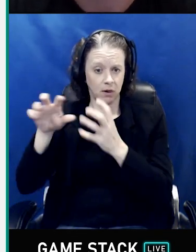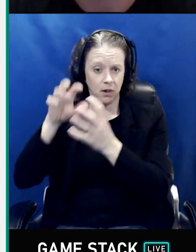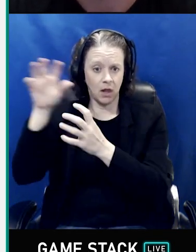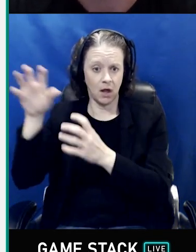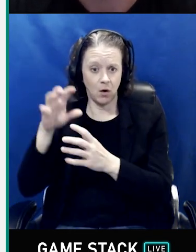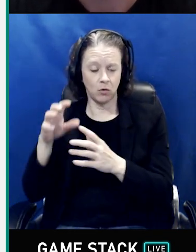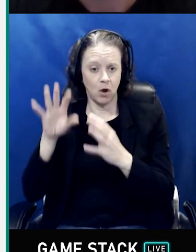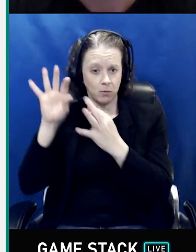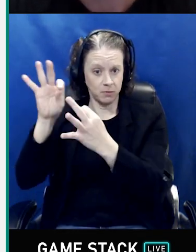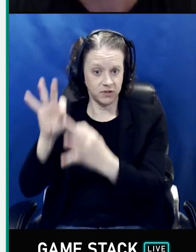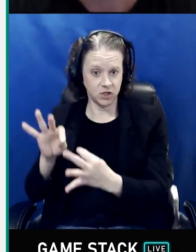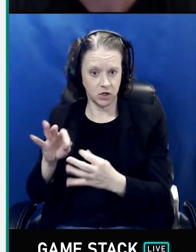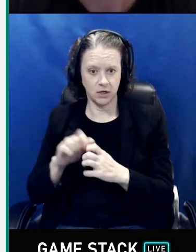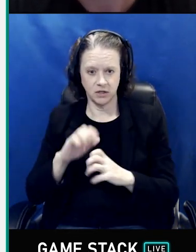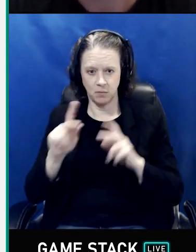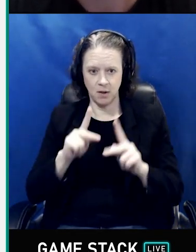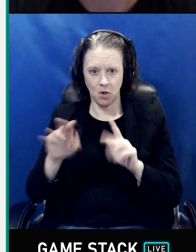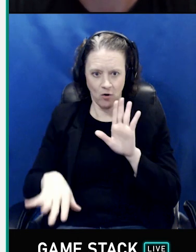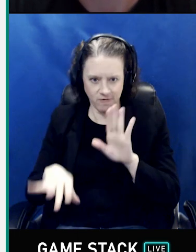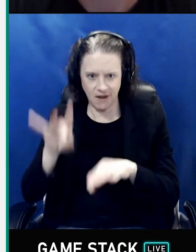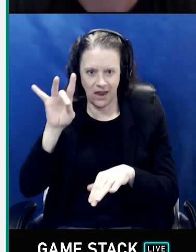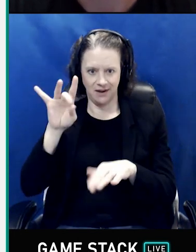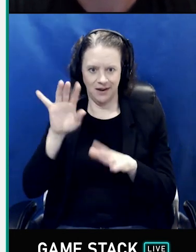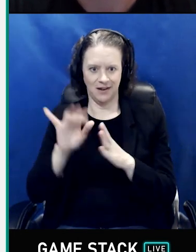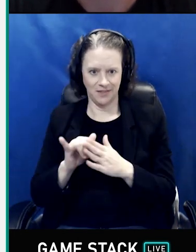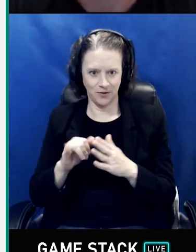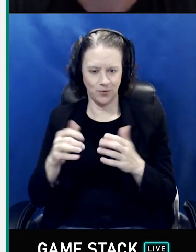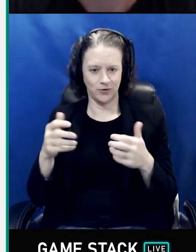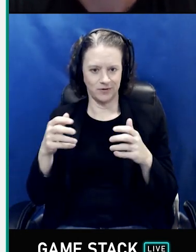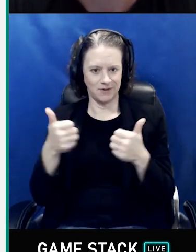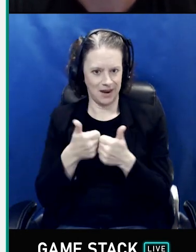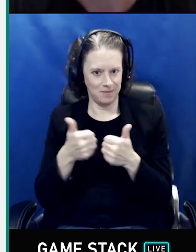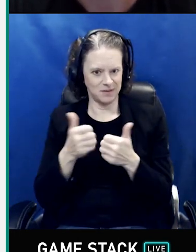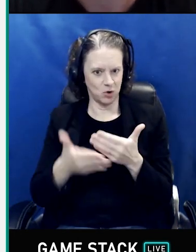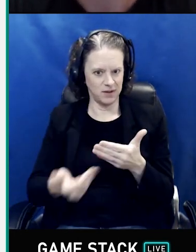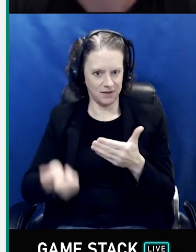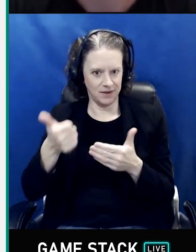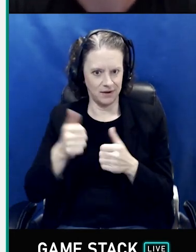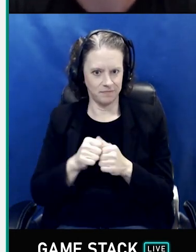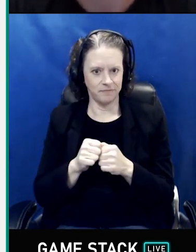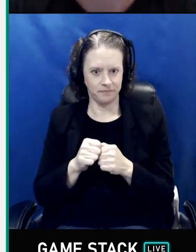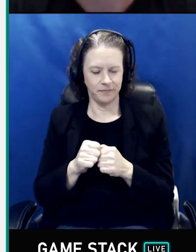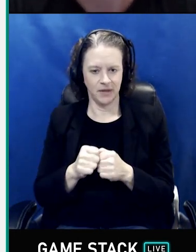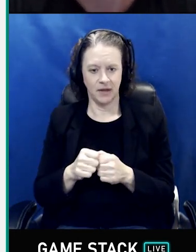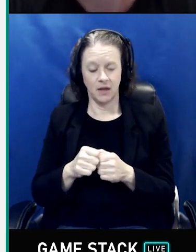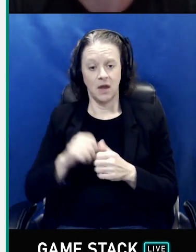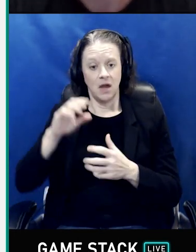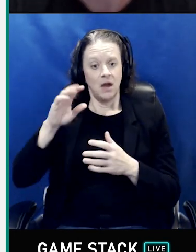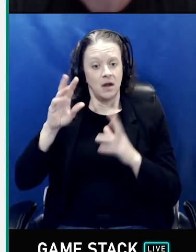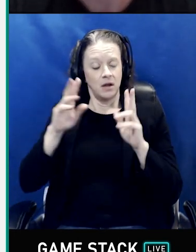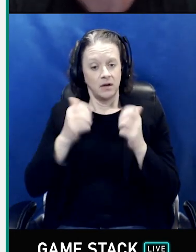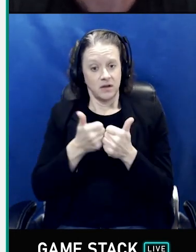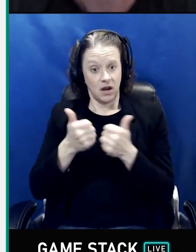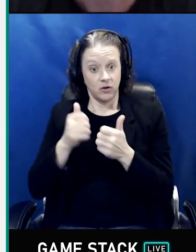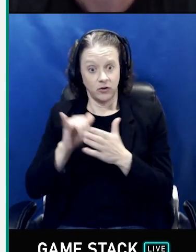is discoverability. Within the Xbox Game Streaming experience, titles that have been cloud-optimized are highlighted, and